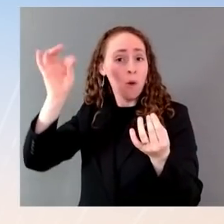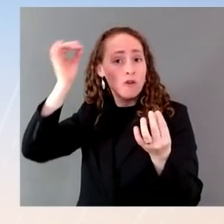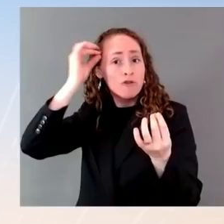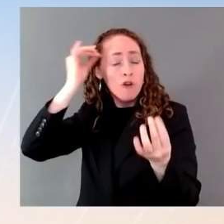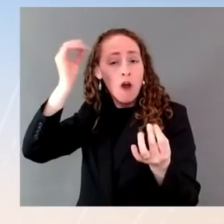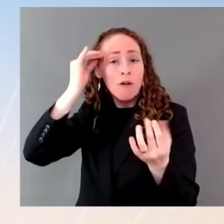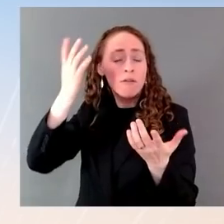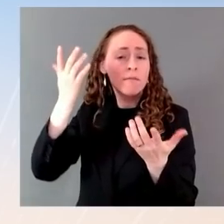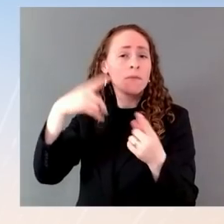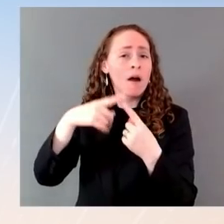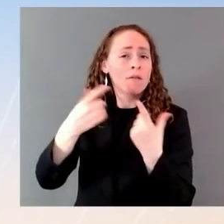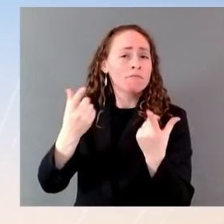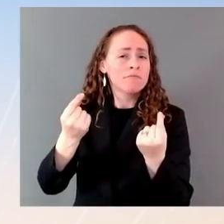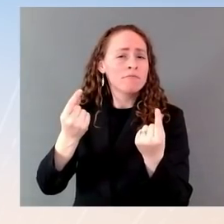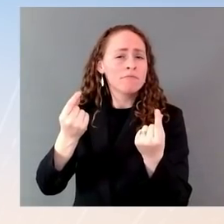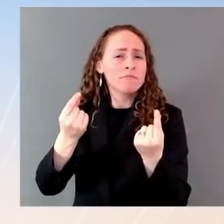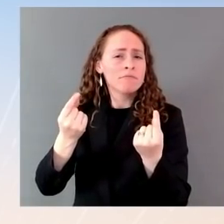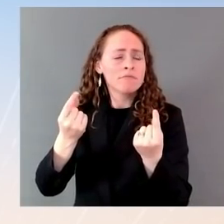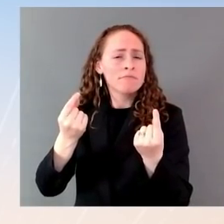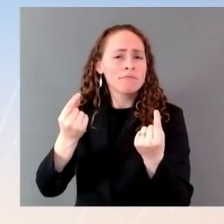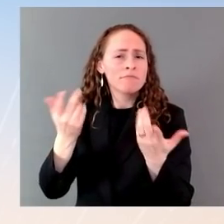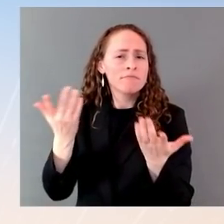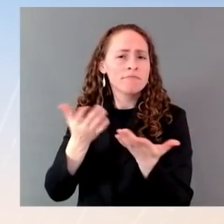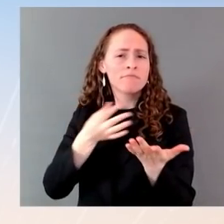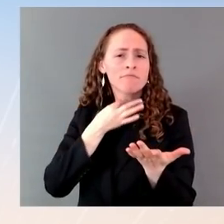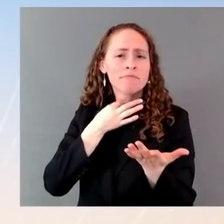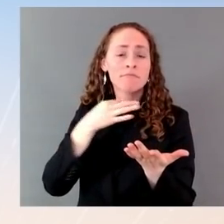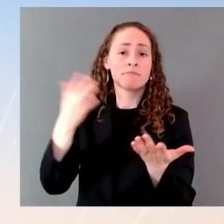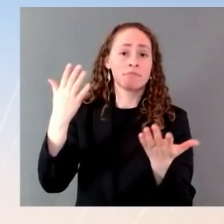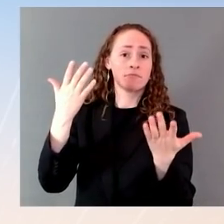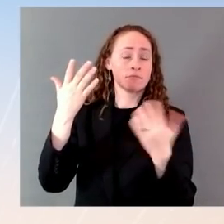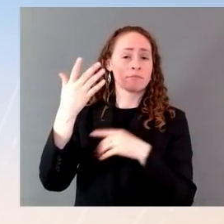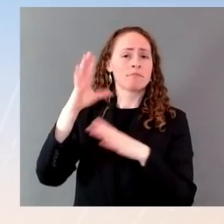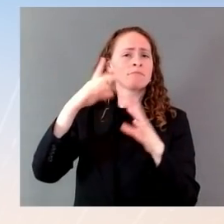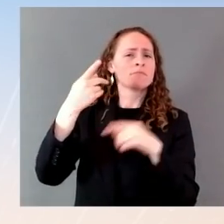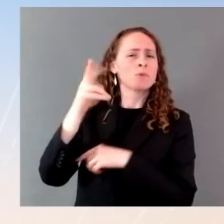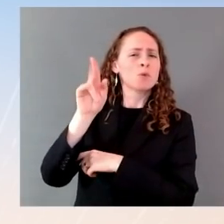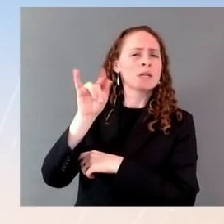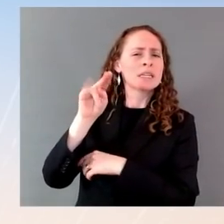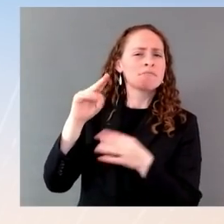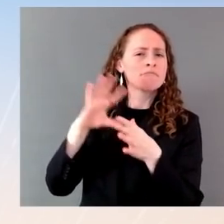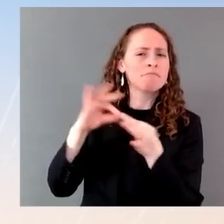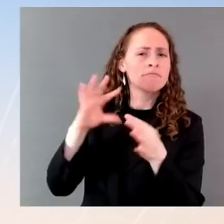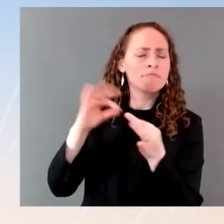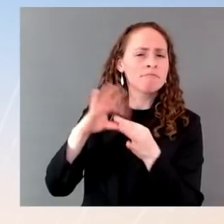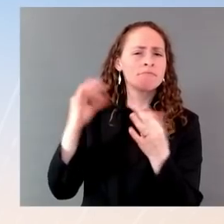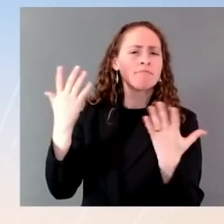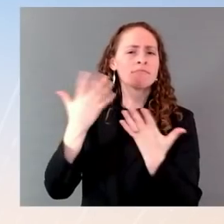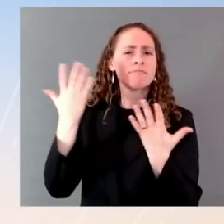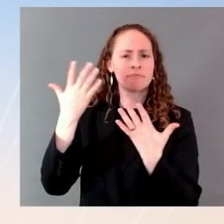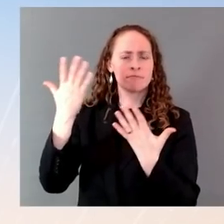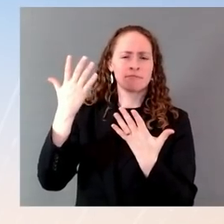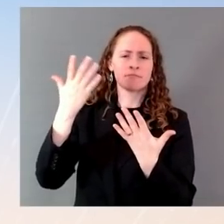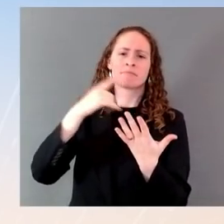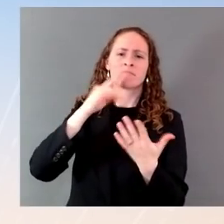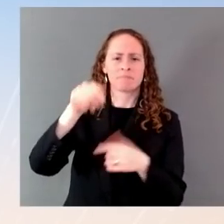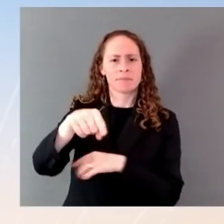because I think they need to have that space to be able to have a robust exchange. But I will tell you clearly and directly he made